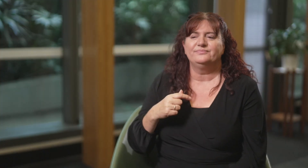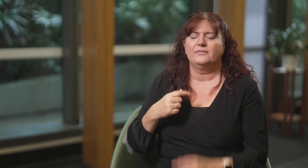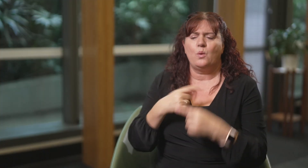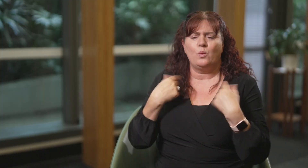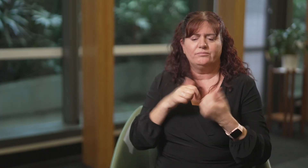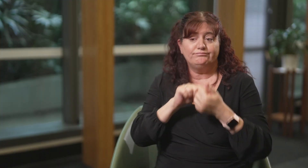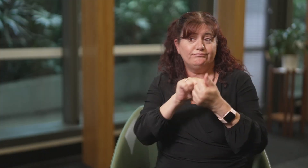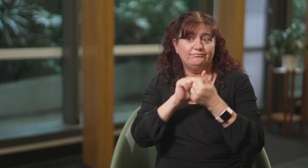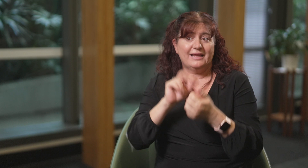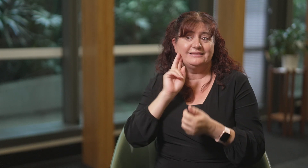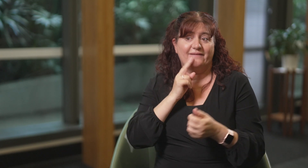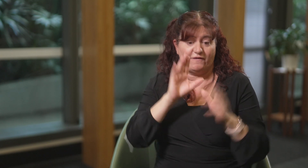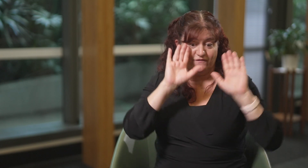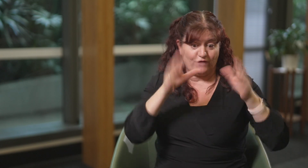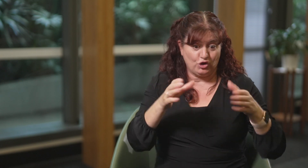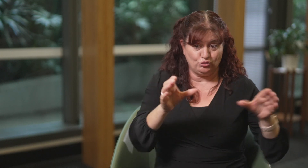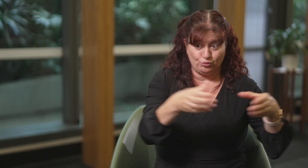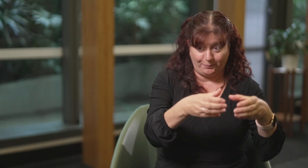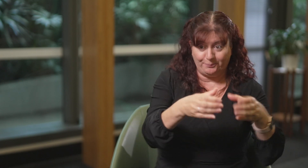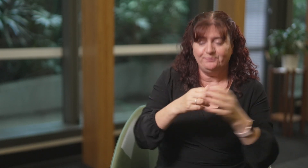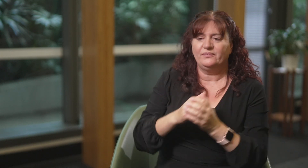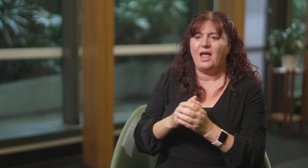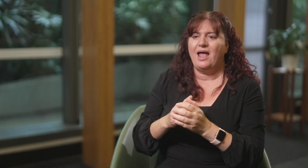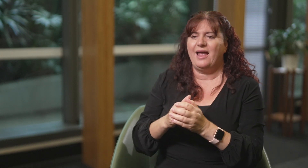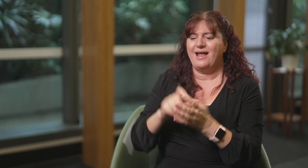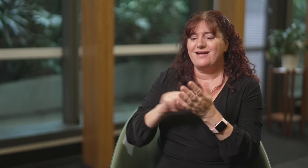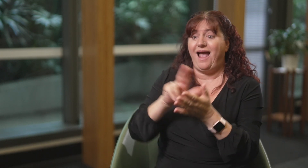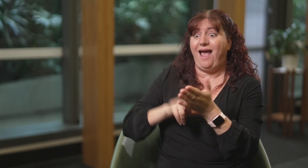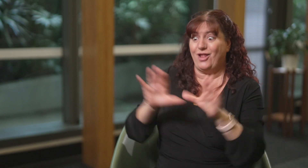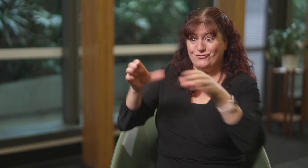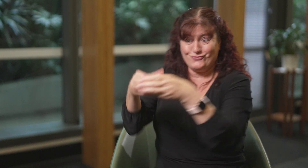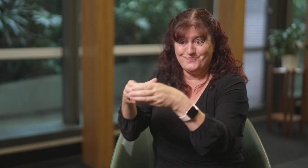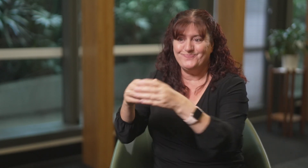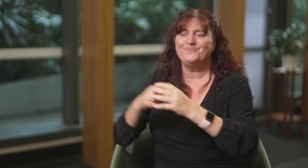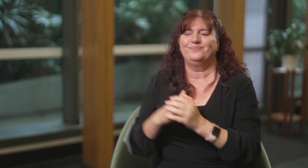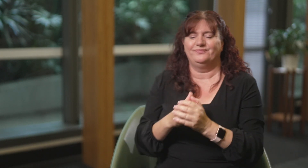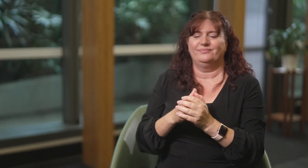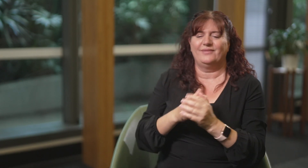[Cheryl] We worked with two different focus groups, from the deaf community and CALHN Healthcare staff.